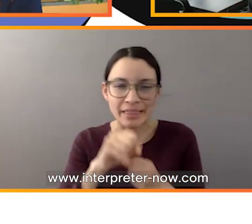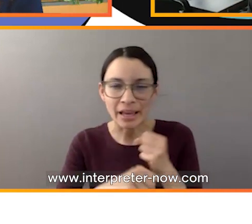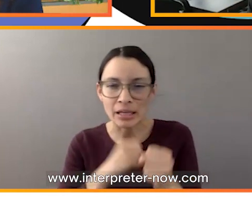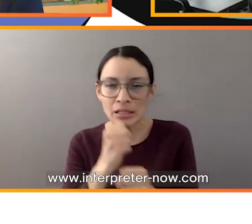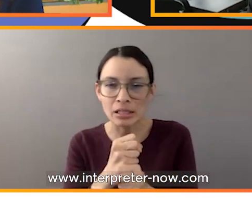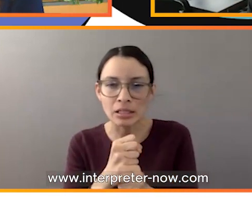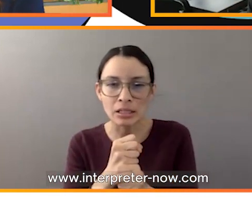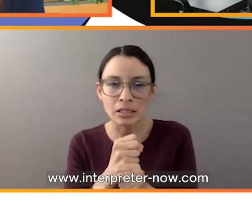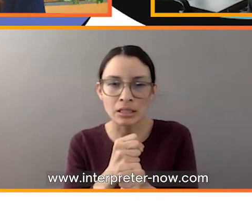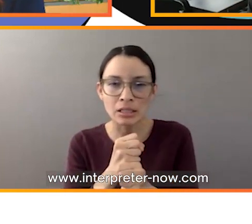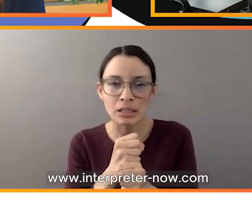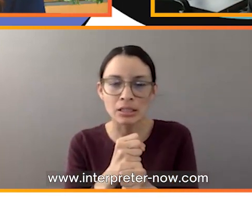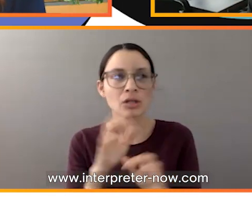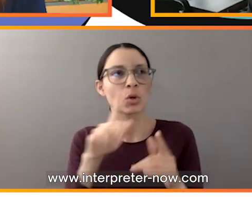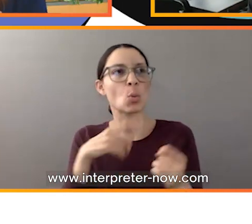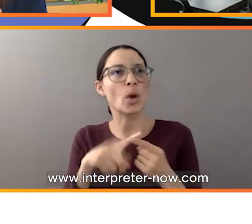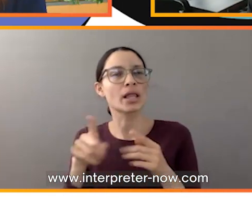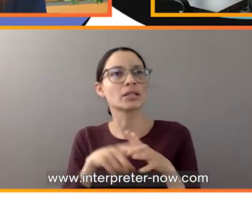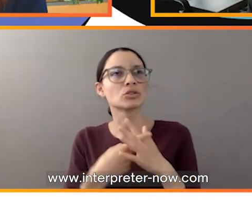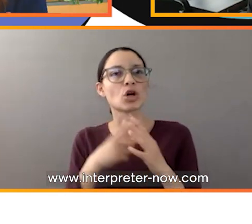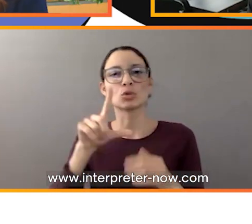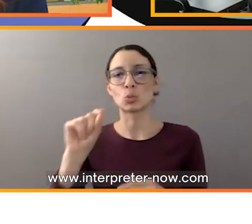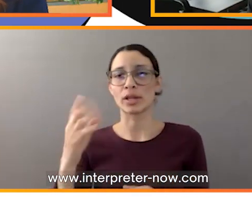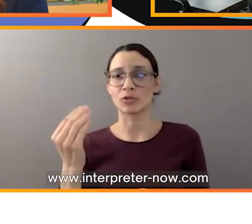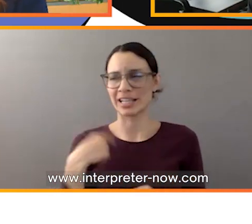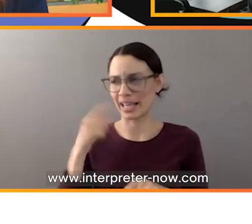Then education and policy.